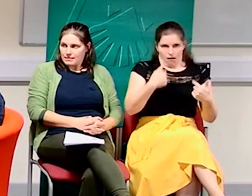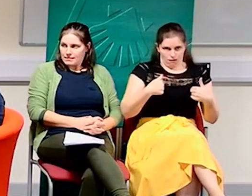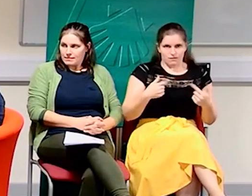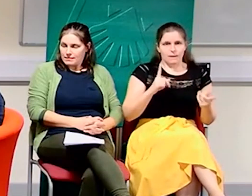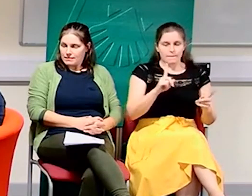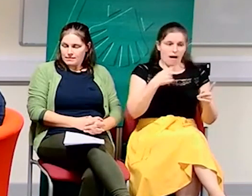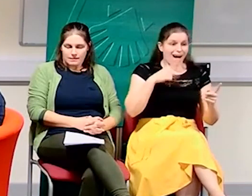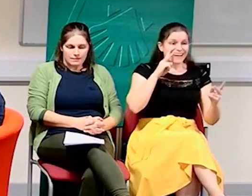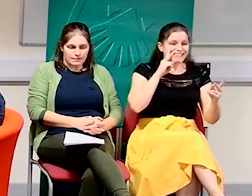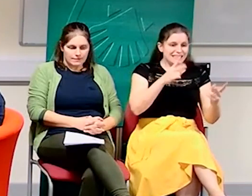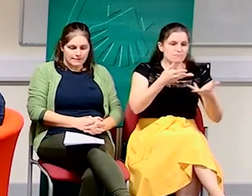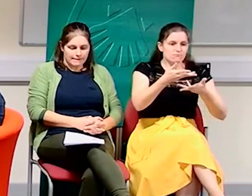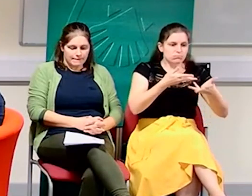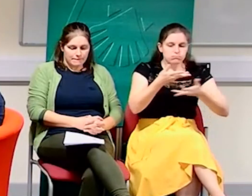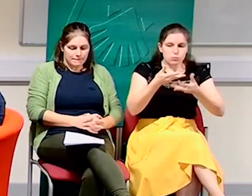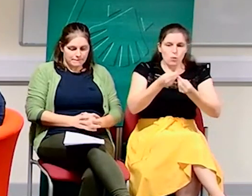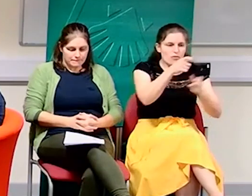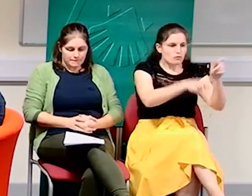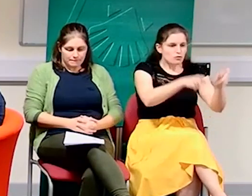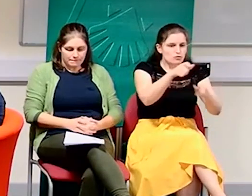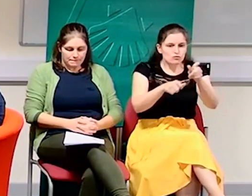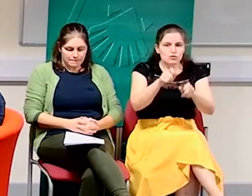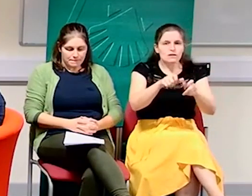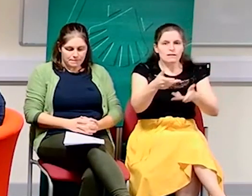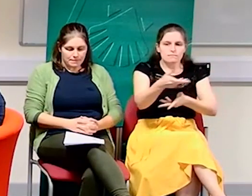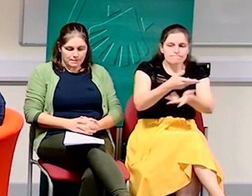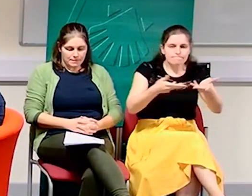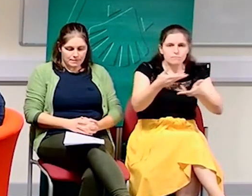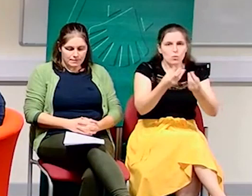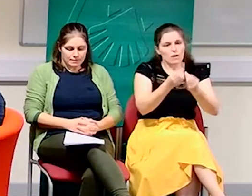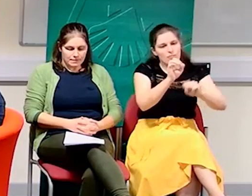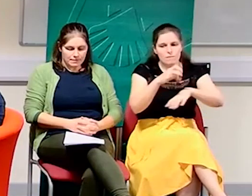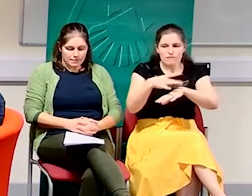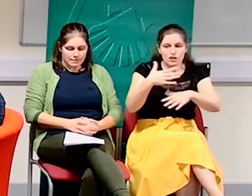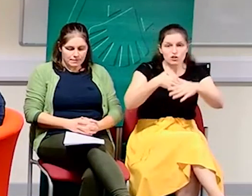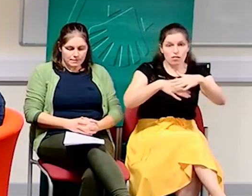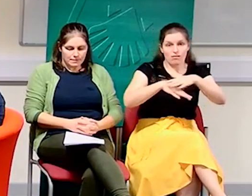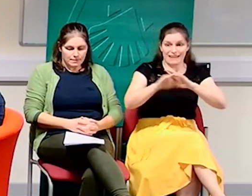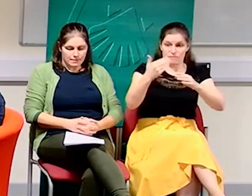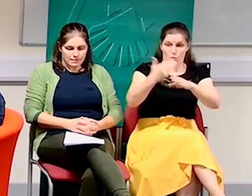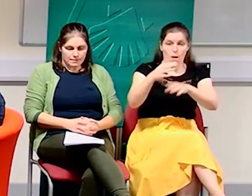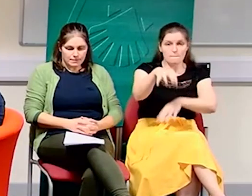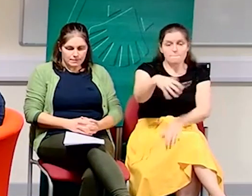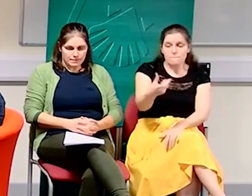see um in my students and discussing with the professionals are work with um one of the main